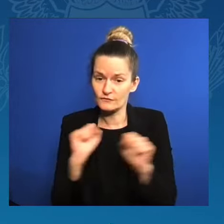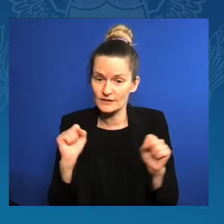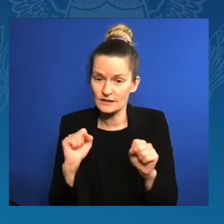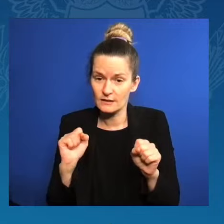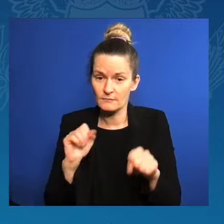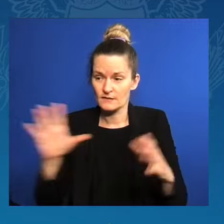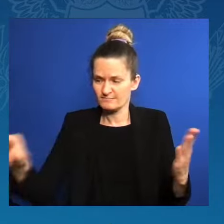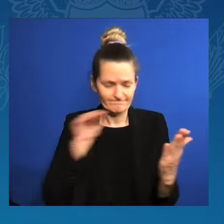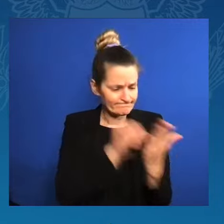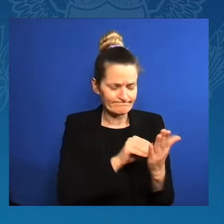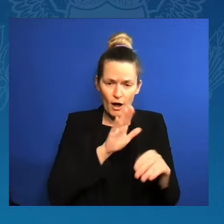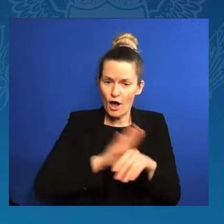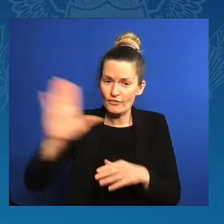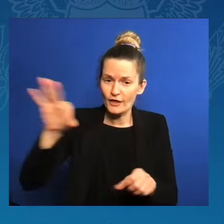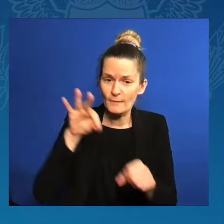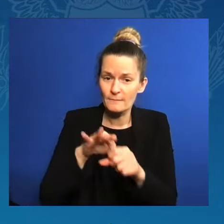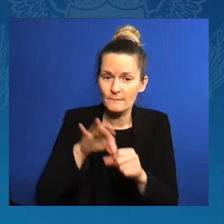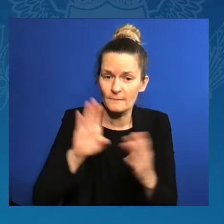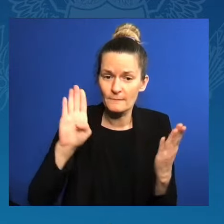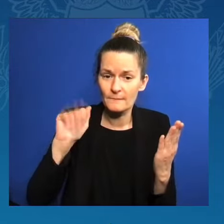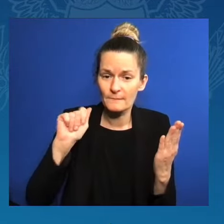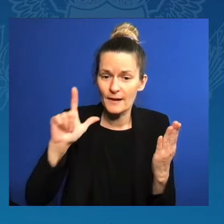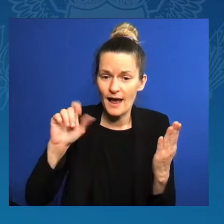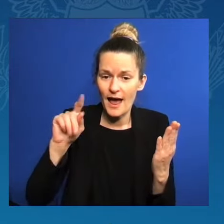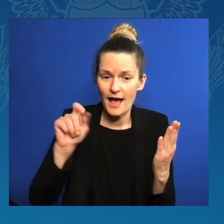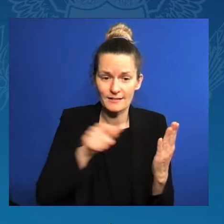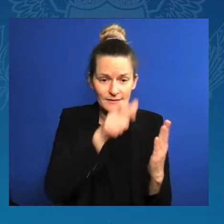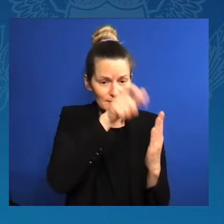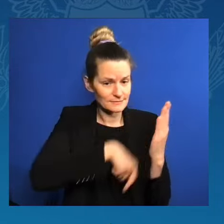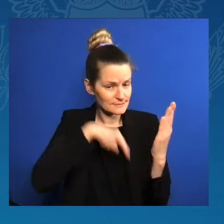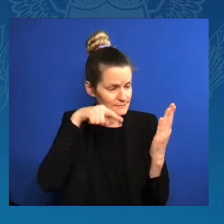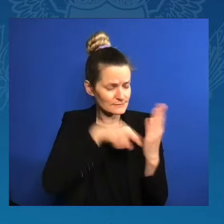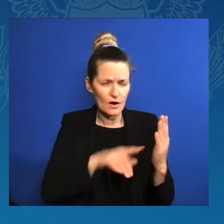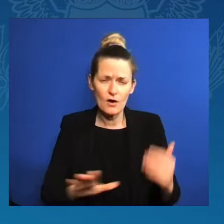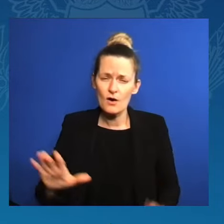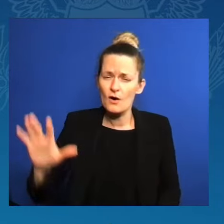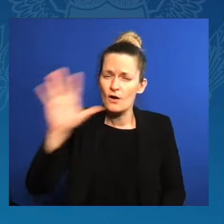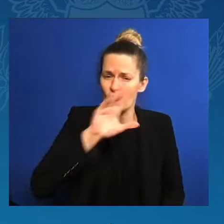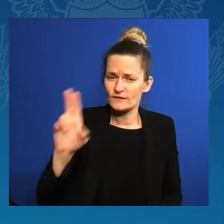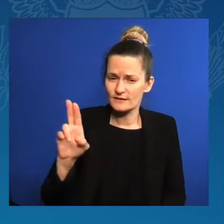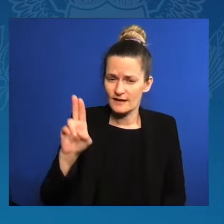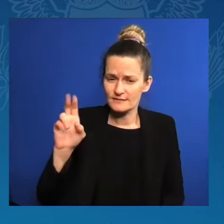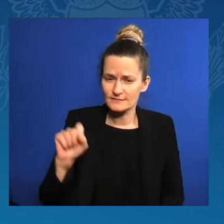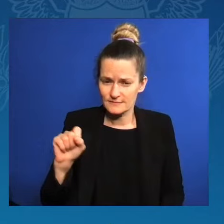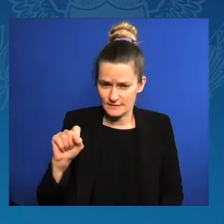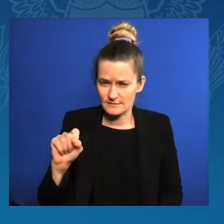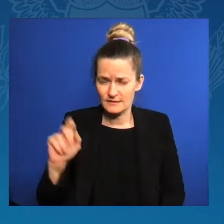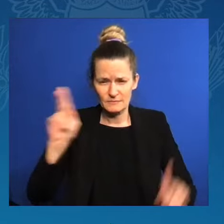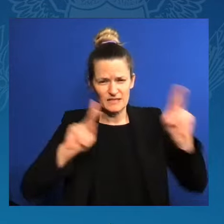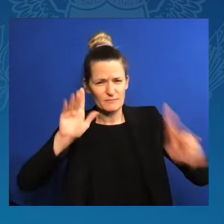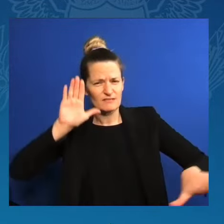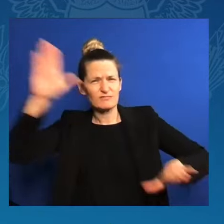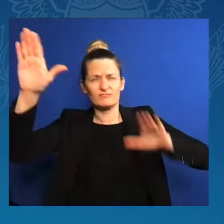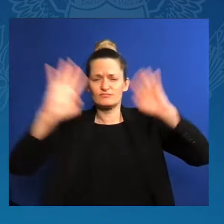They're raising money to support reproductive freedom. And just look around. Just look around.